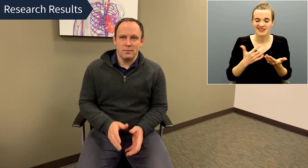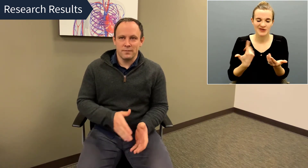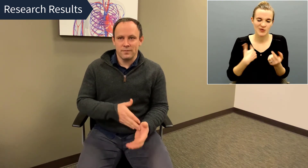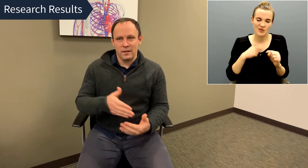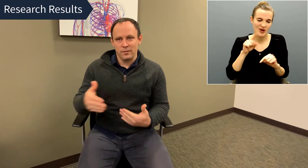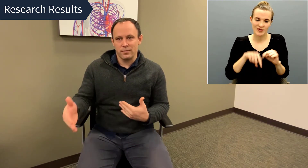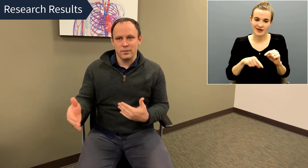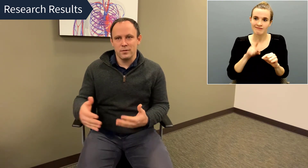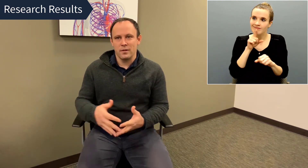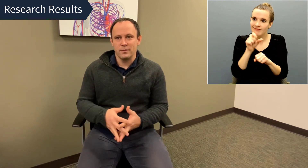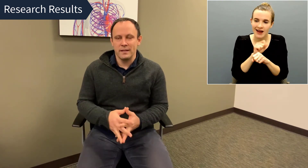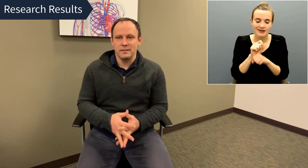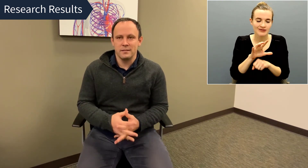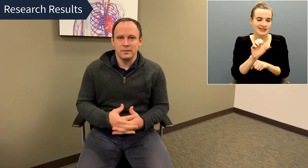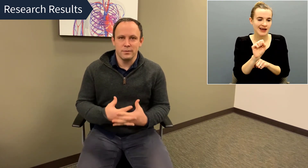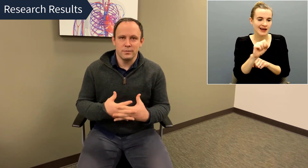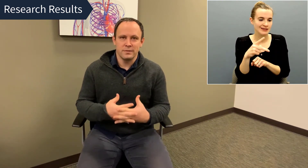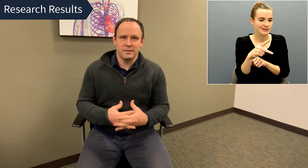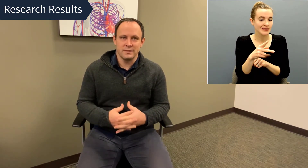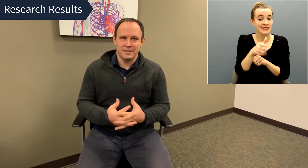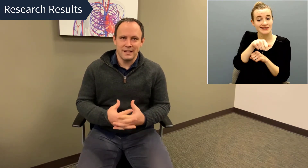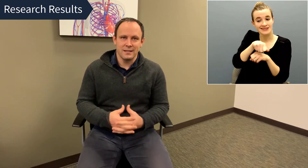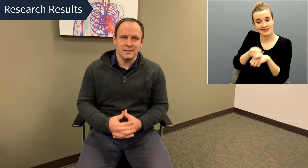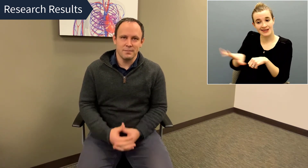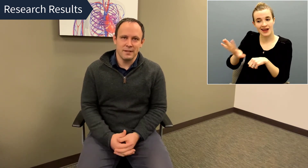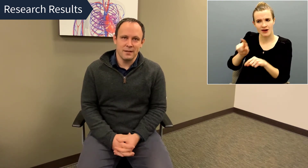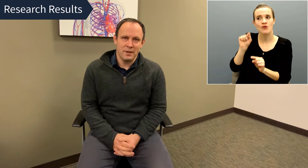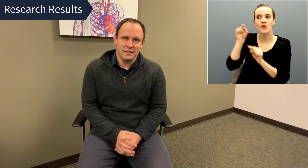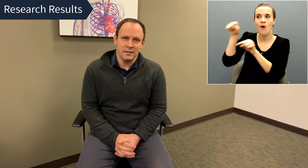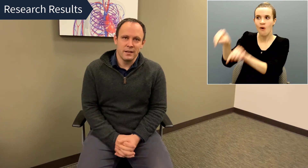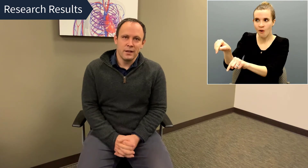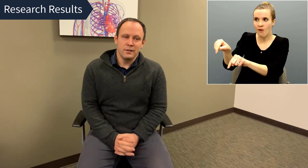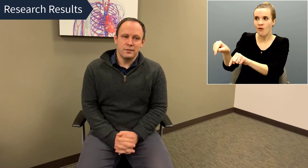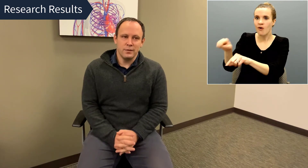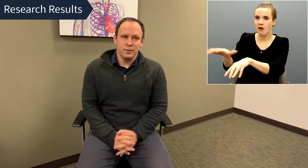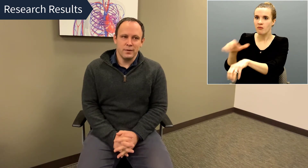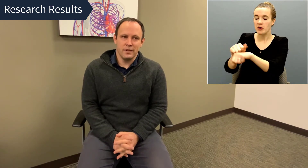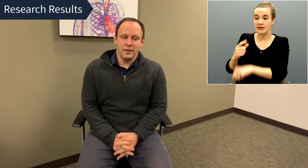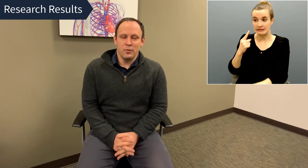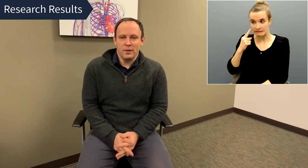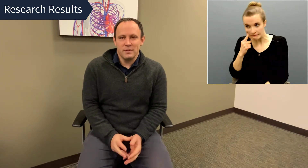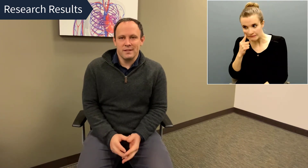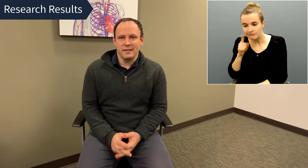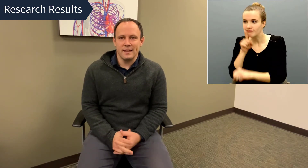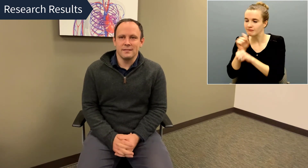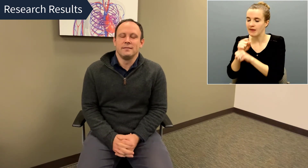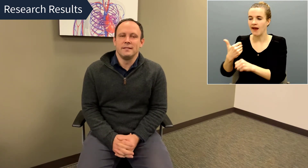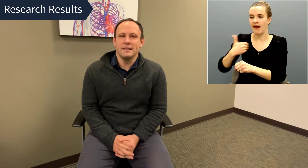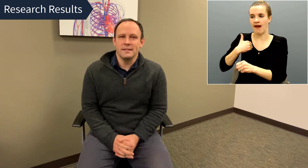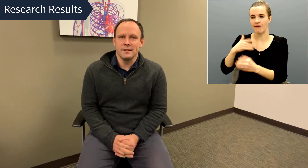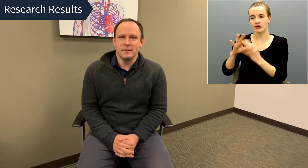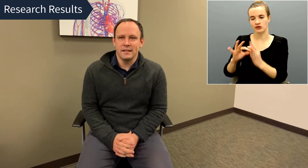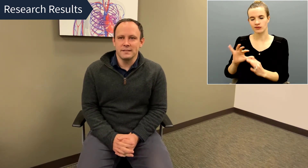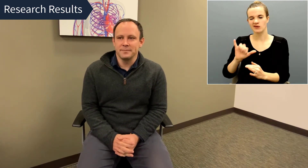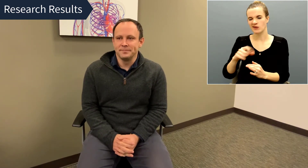able to follow through all the way to send the simulated patient to the appointment, and that is a limitation.